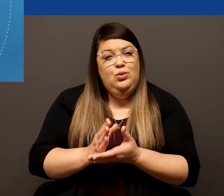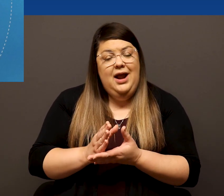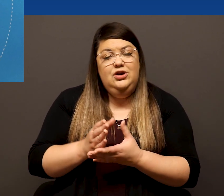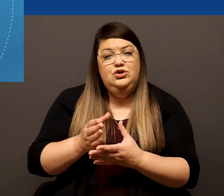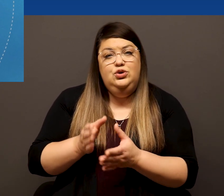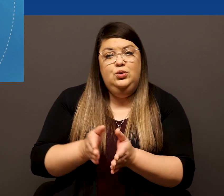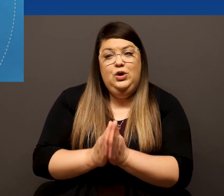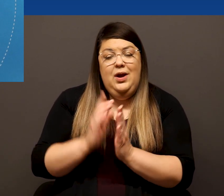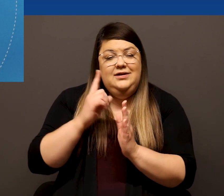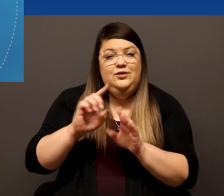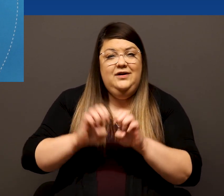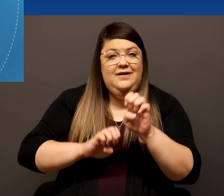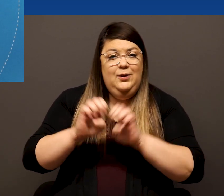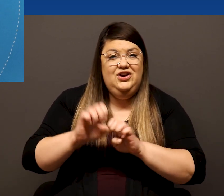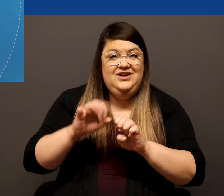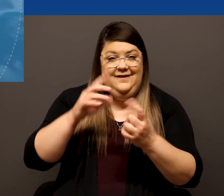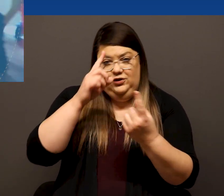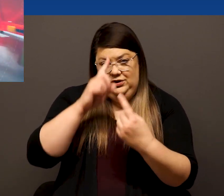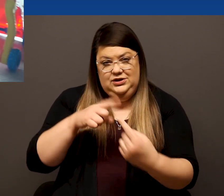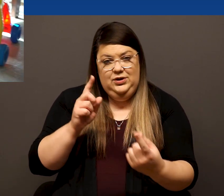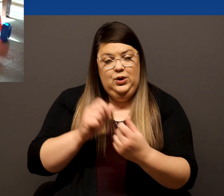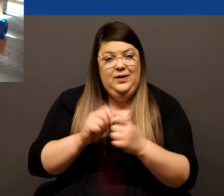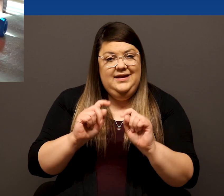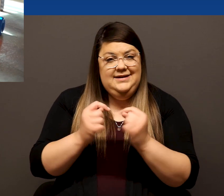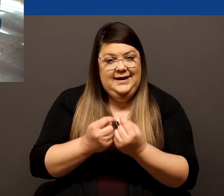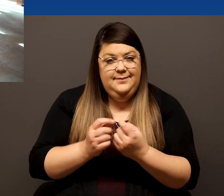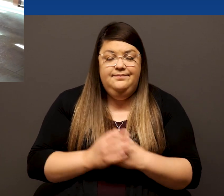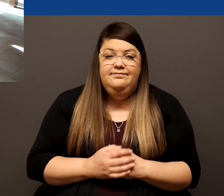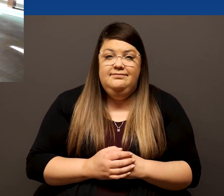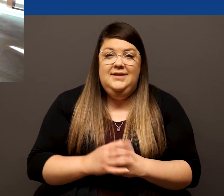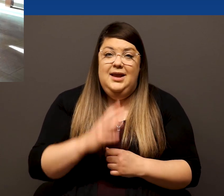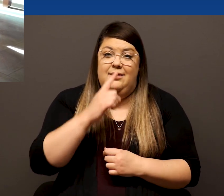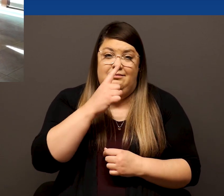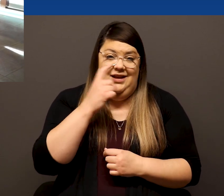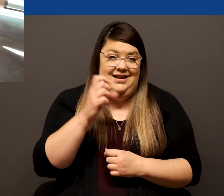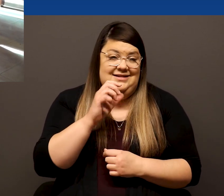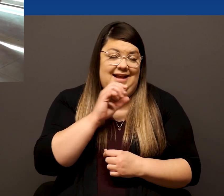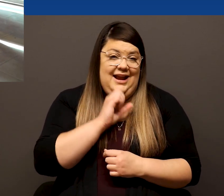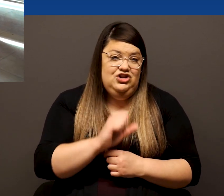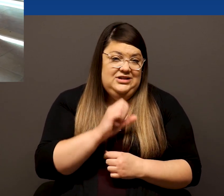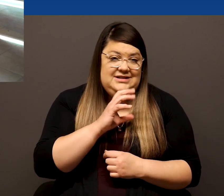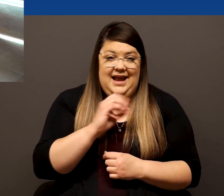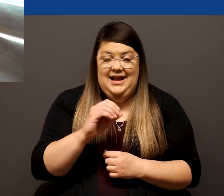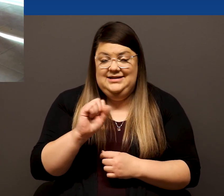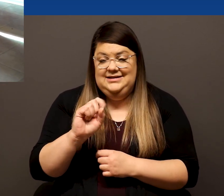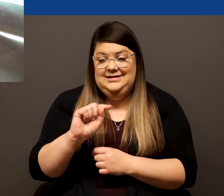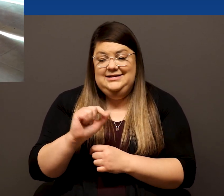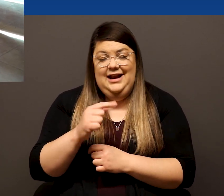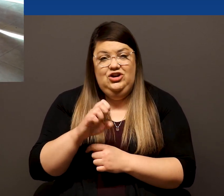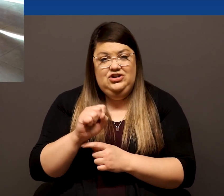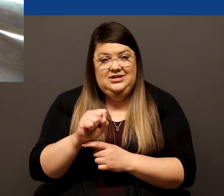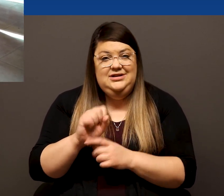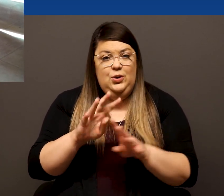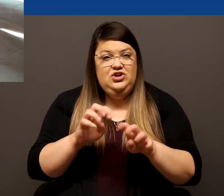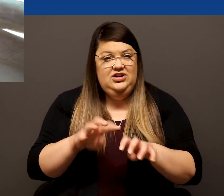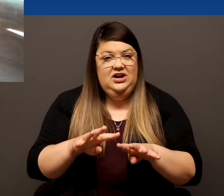if you disagree with the team. Because the Ages and Stages Questionnaire indicates that the child is not suspected